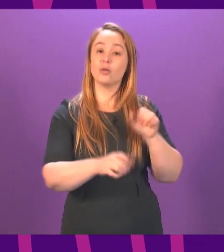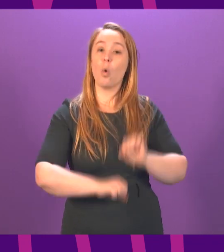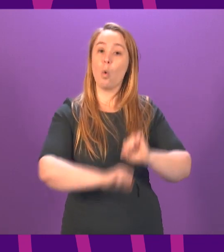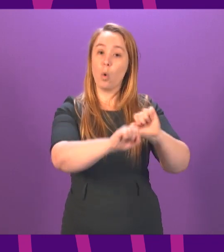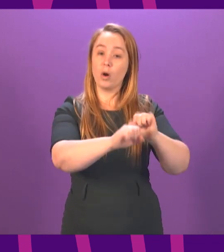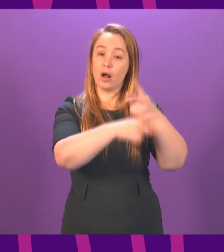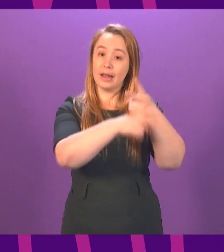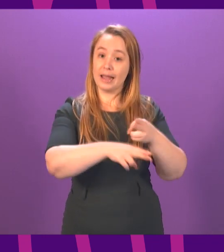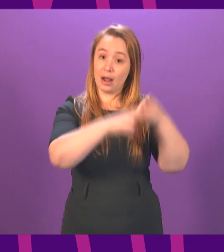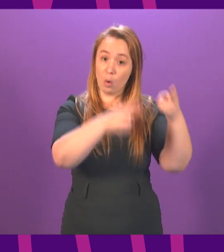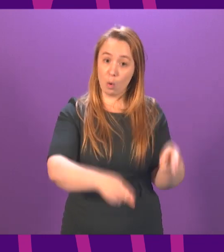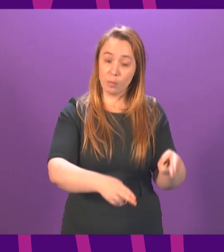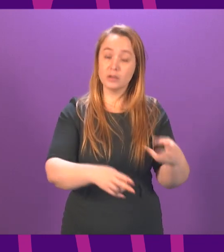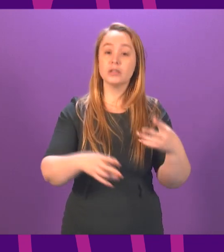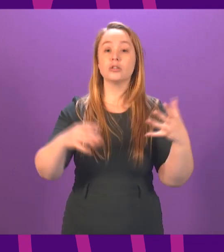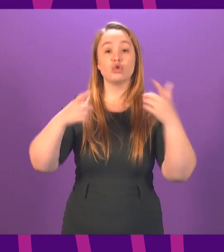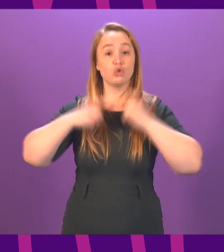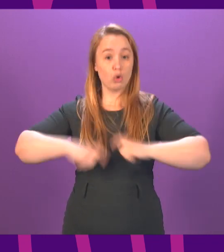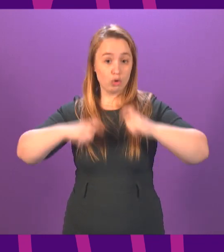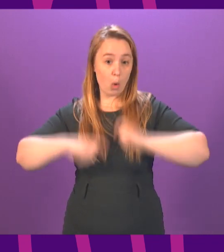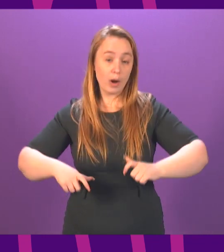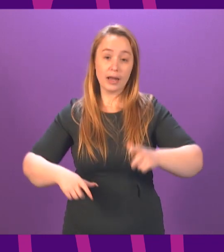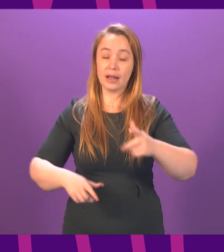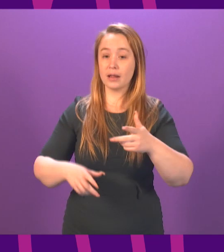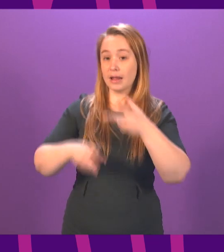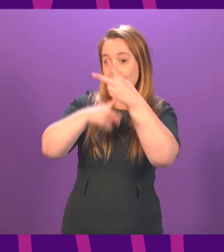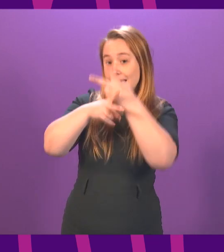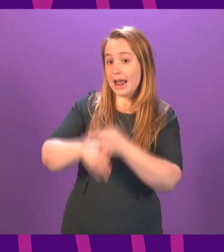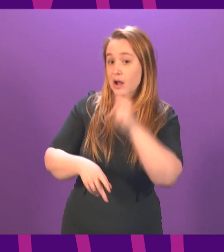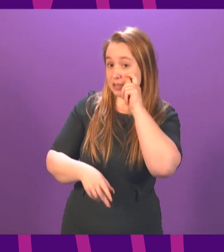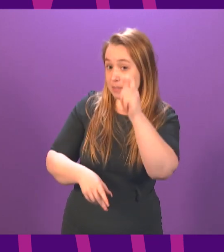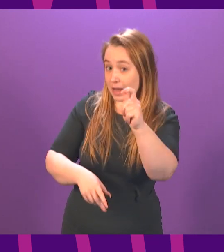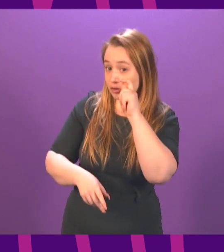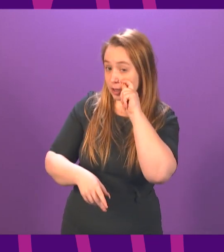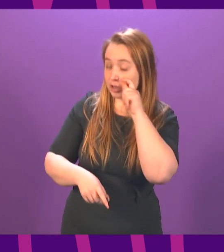and the Care Inspectorate. Does the First Minister agree with me that moving vulnerable residents to